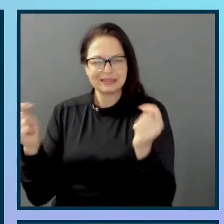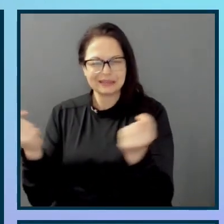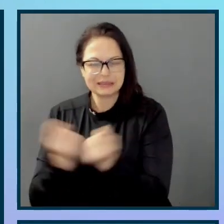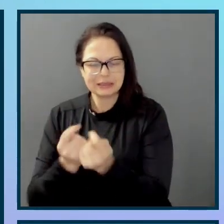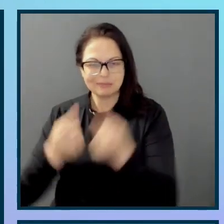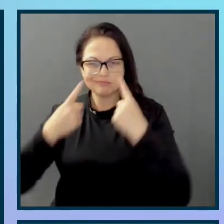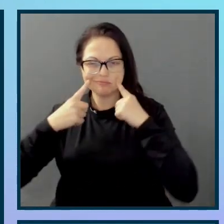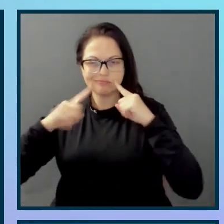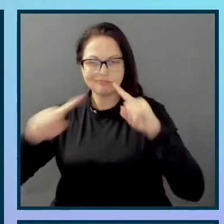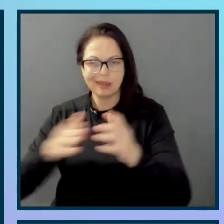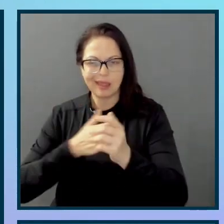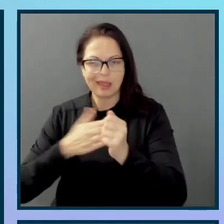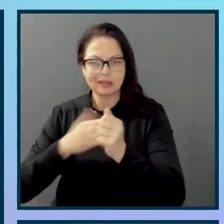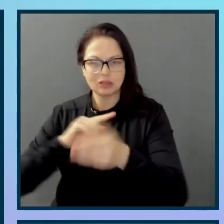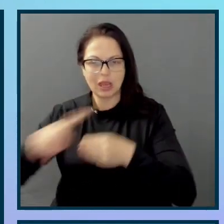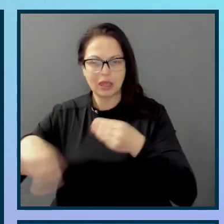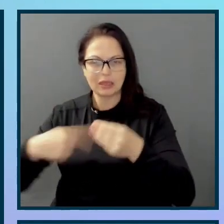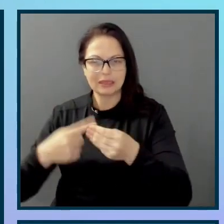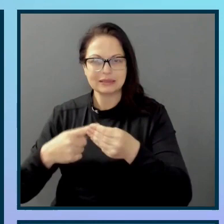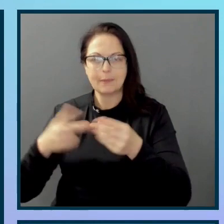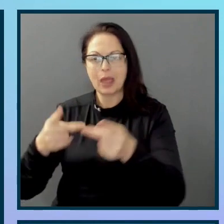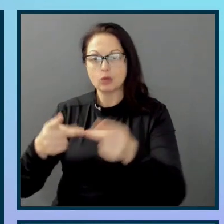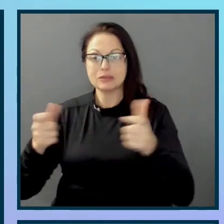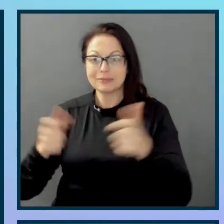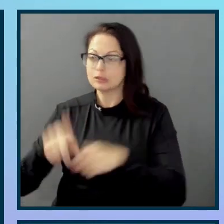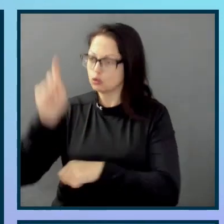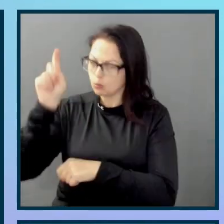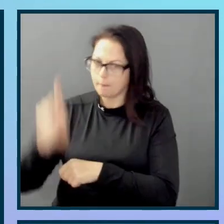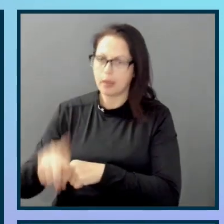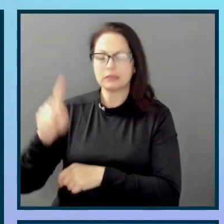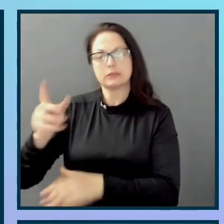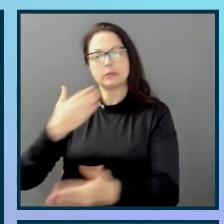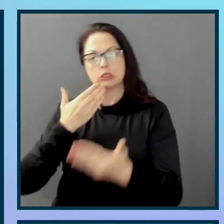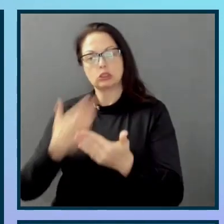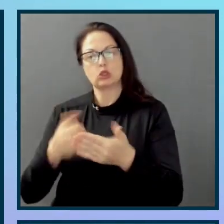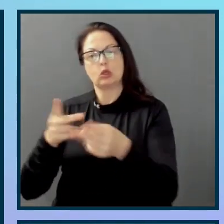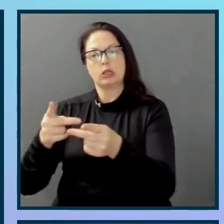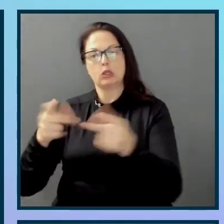So you also need to be efficient. Continual improvement is a very important concept.